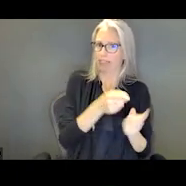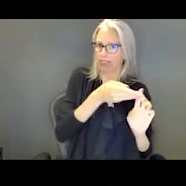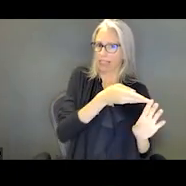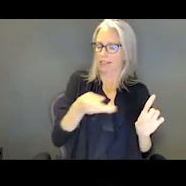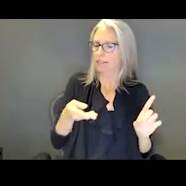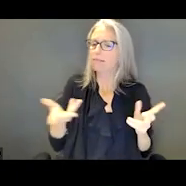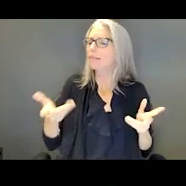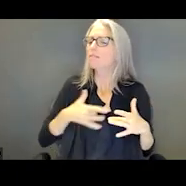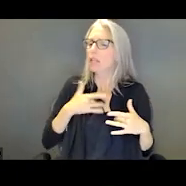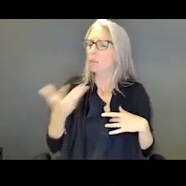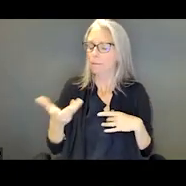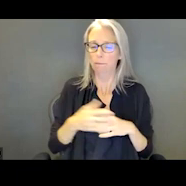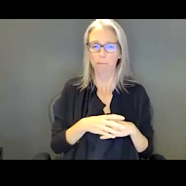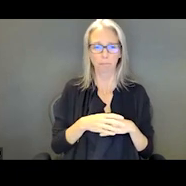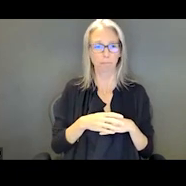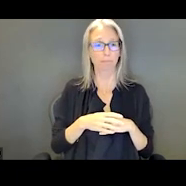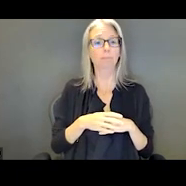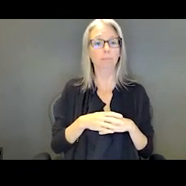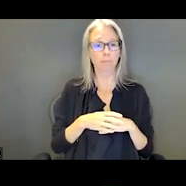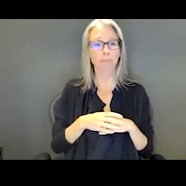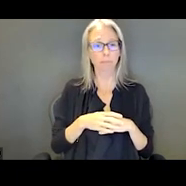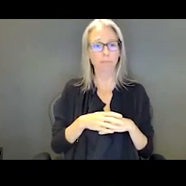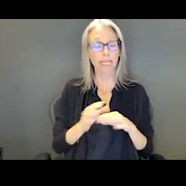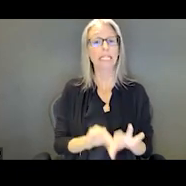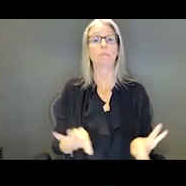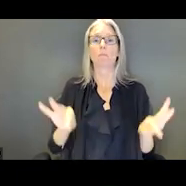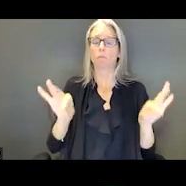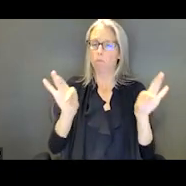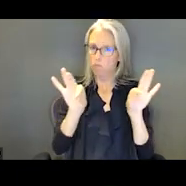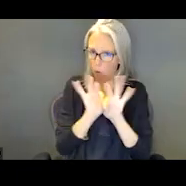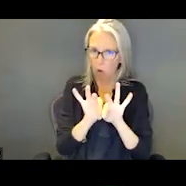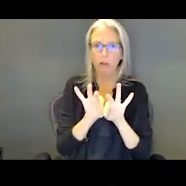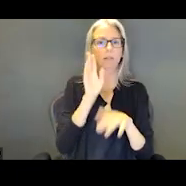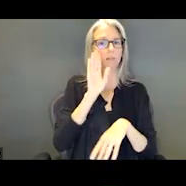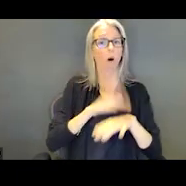is. He features represent meaningful experiences and the reason to visit a site like lakes